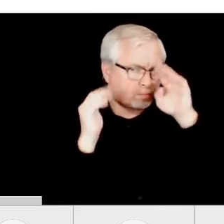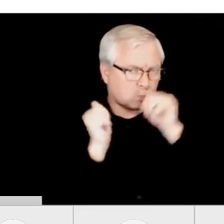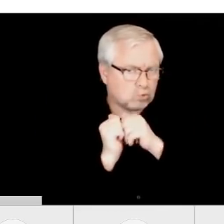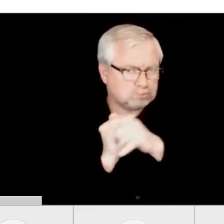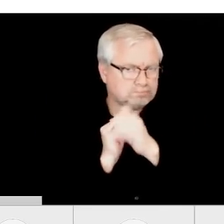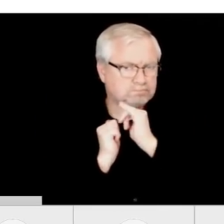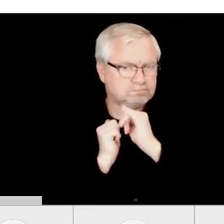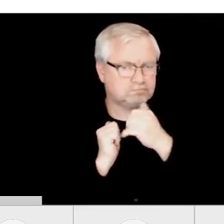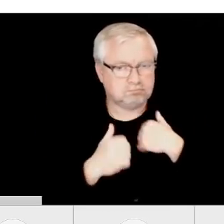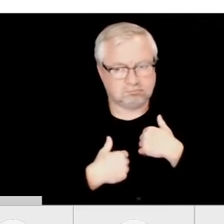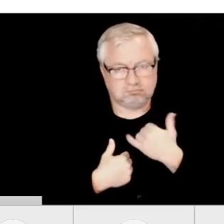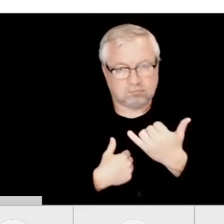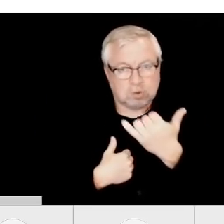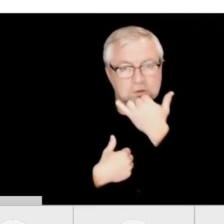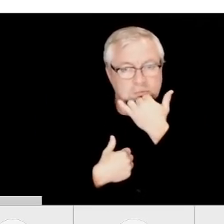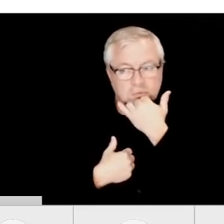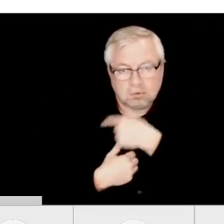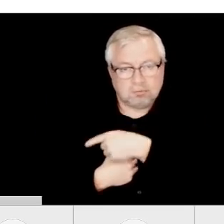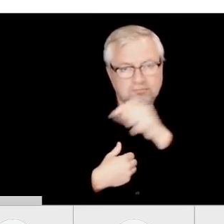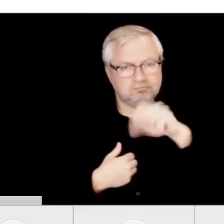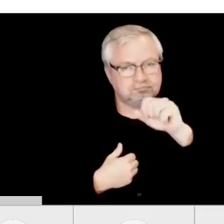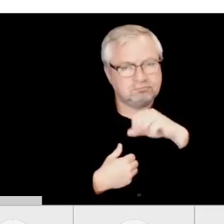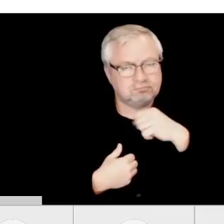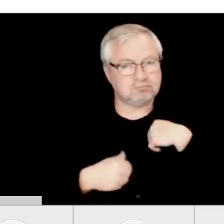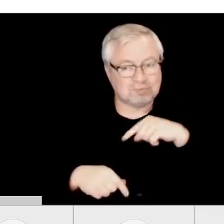That this is a pessimistic outcome of the model.